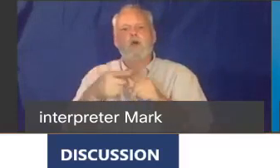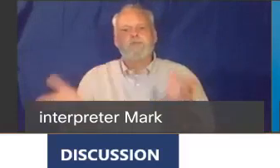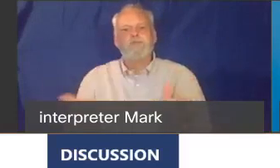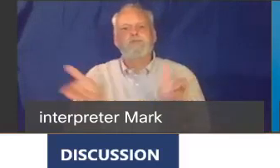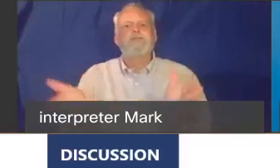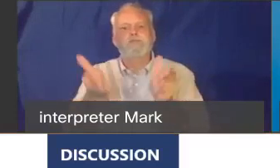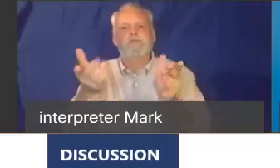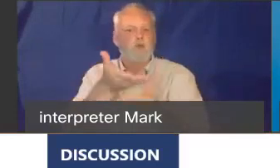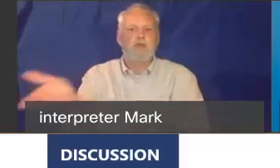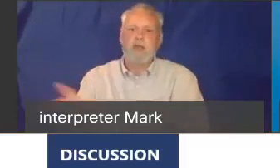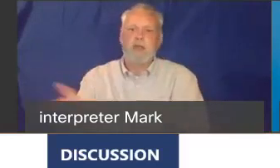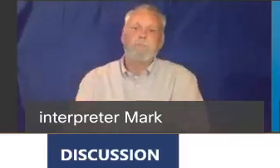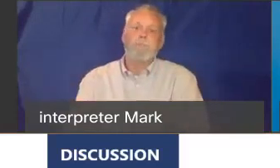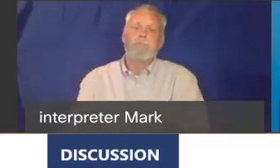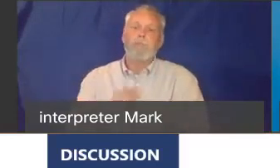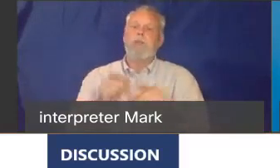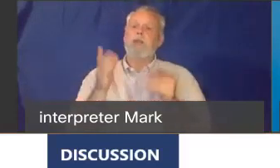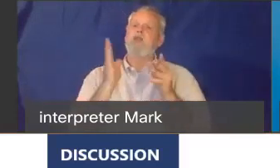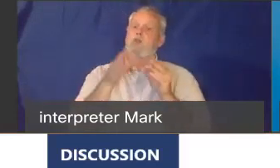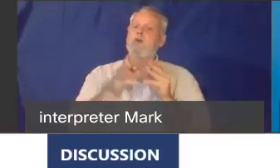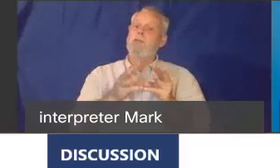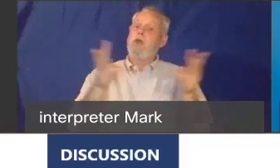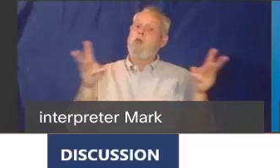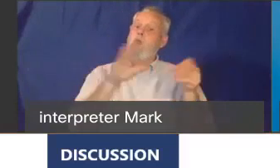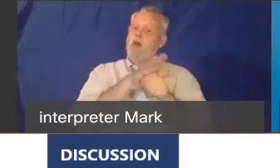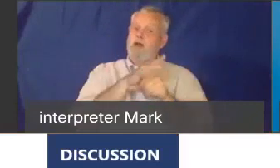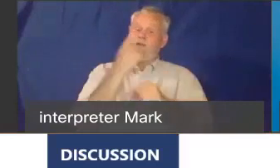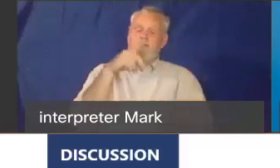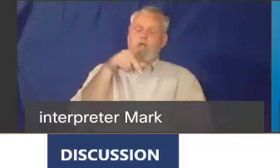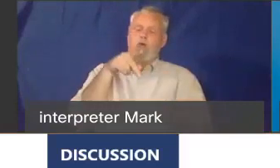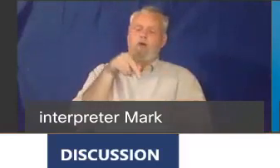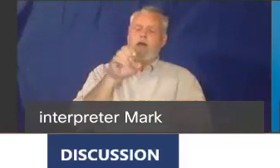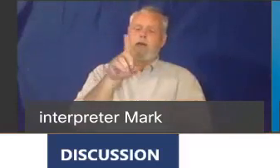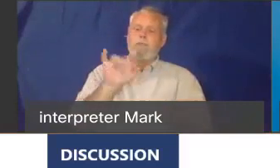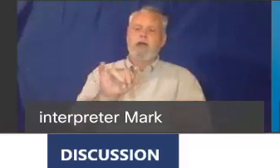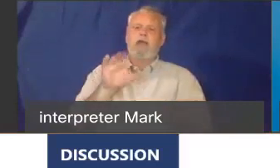Um, this facility will be wide enough for petty cabs to use. I think they're for.